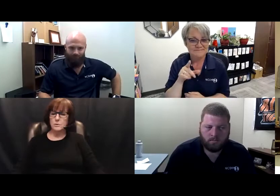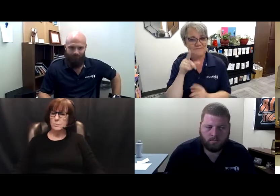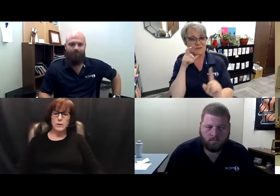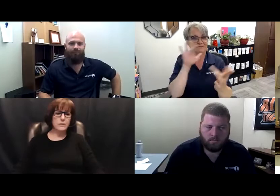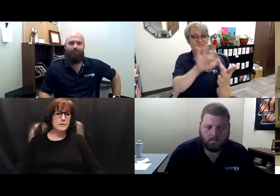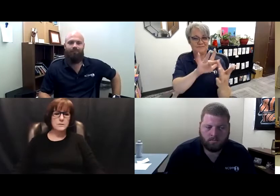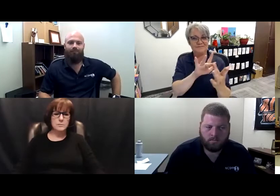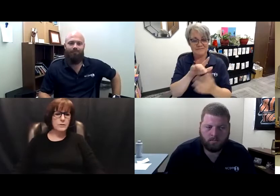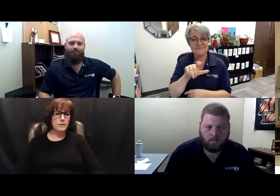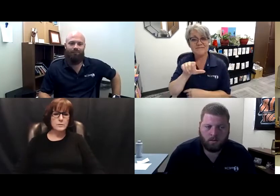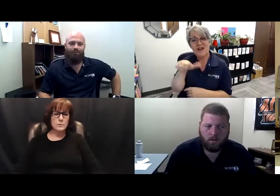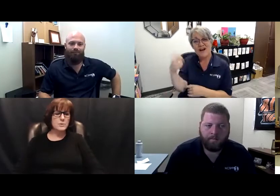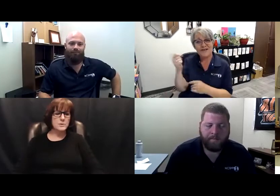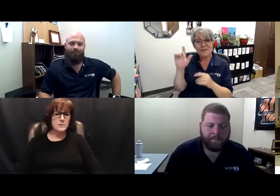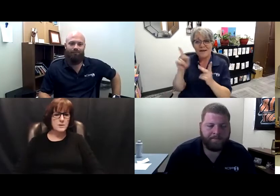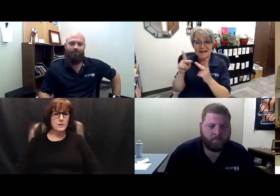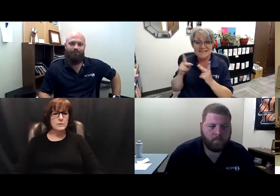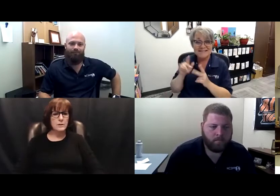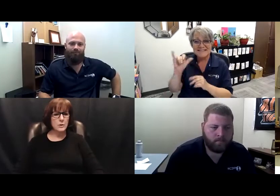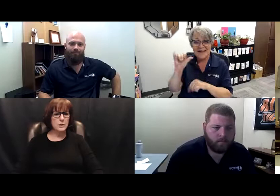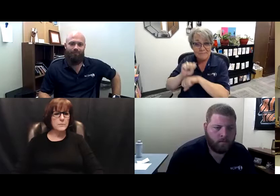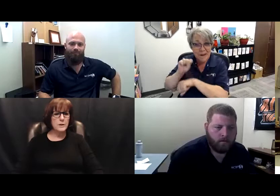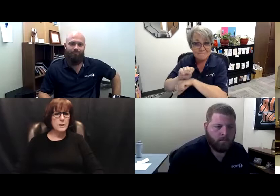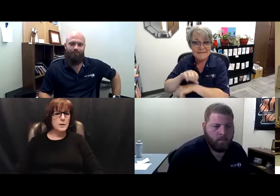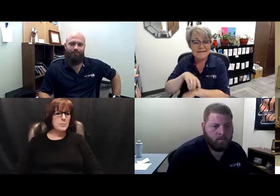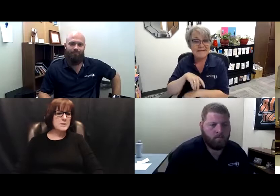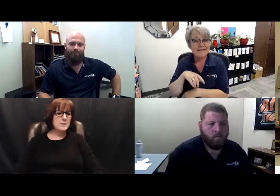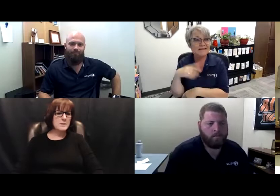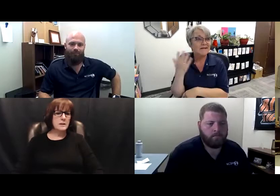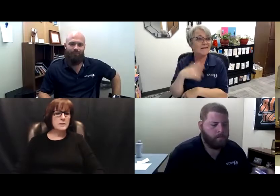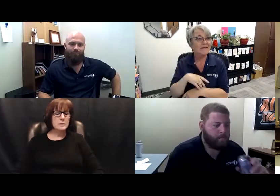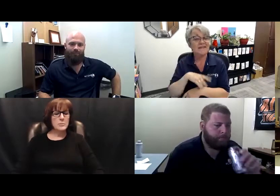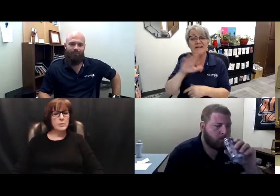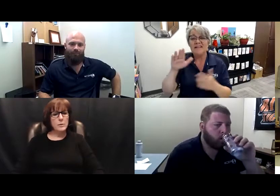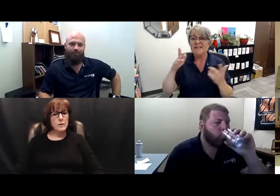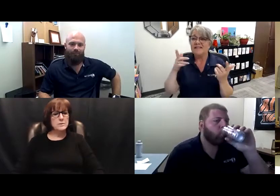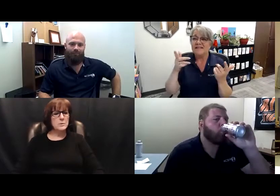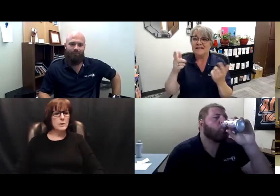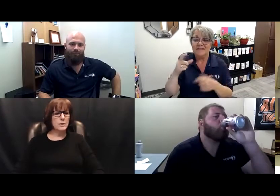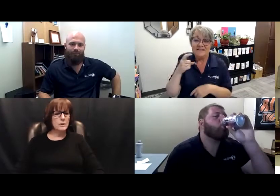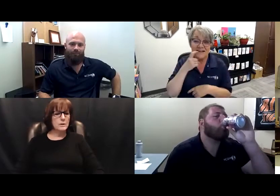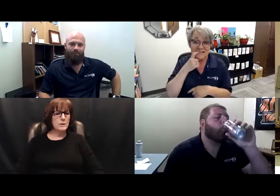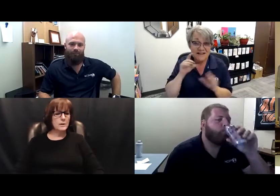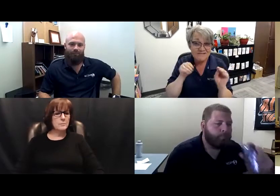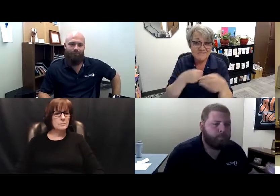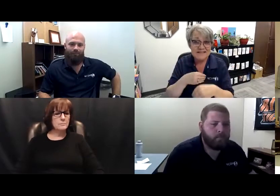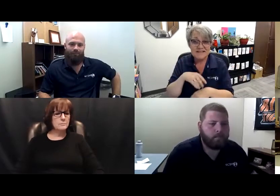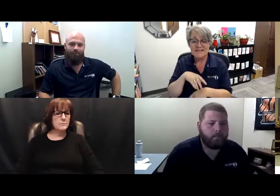Perfect perfect resources there Cody. Places like employment or